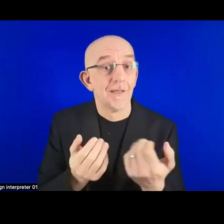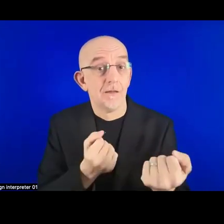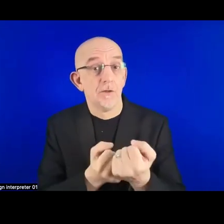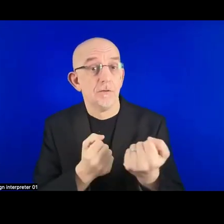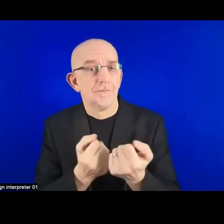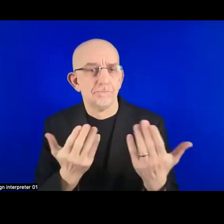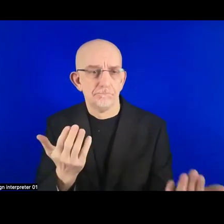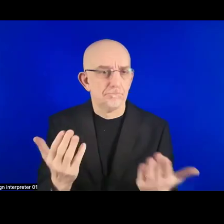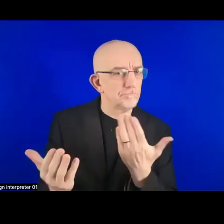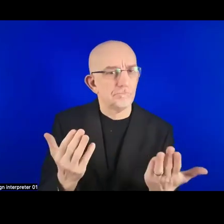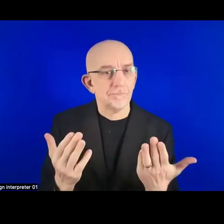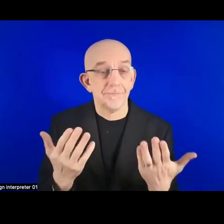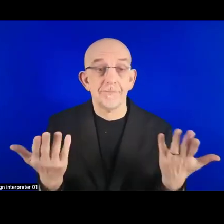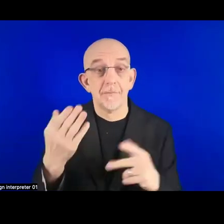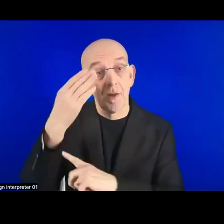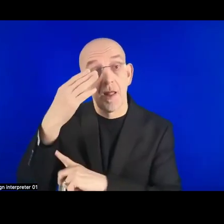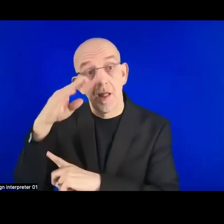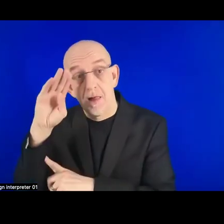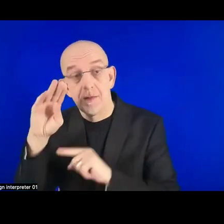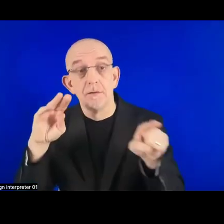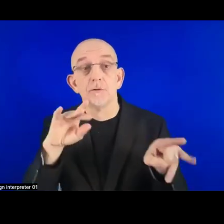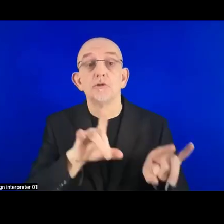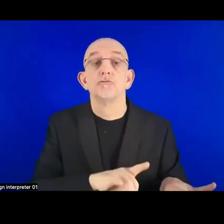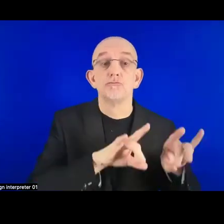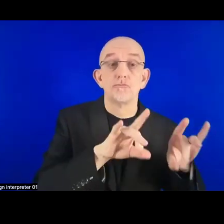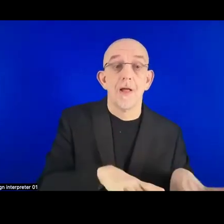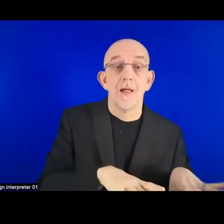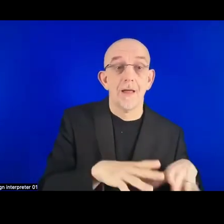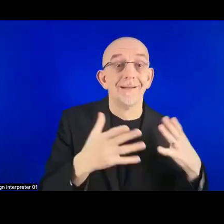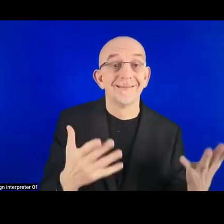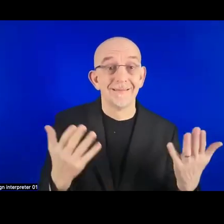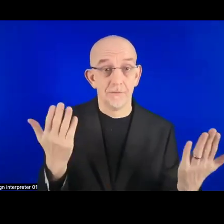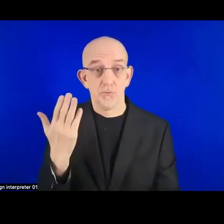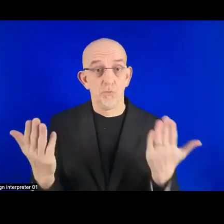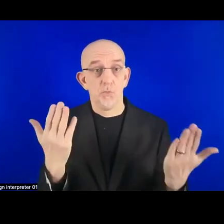the effectiveness of national disability strategies as a mechanism for implementing